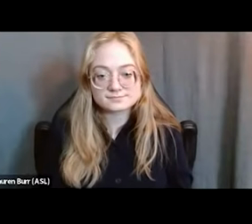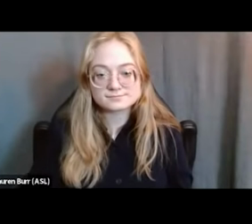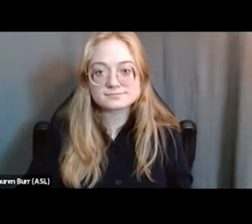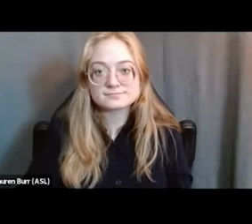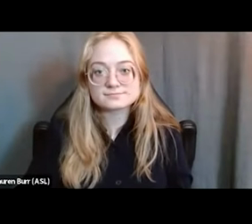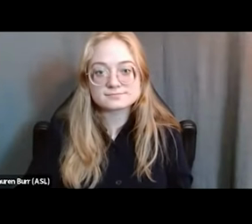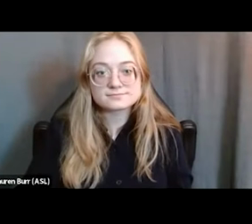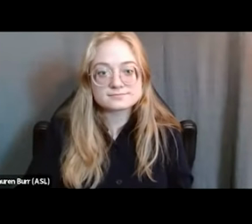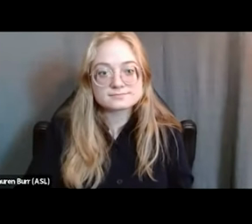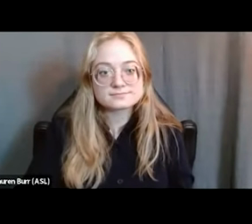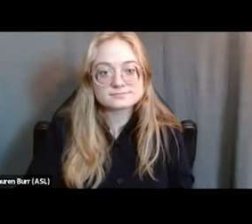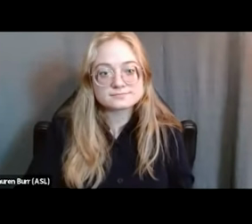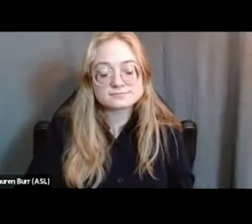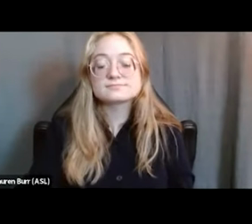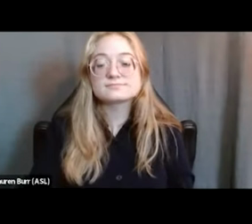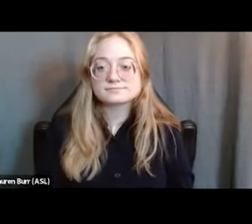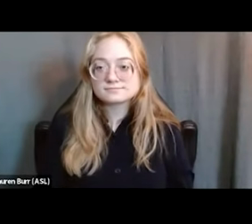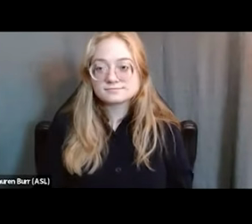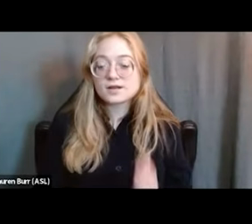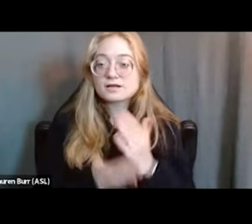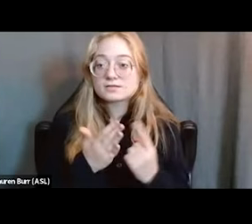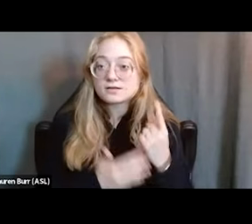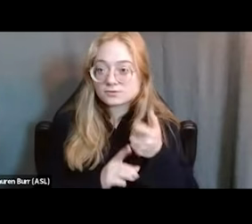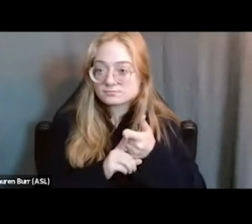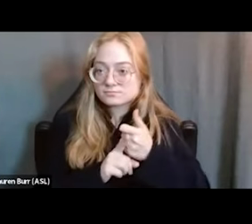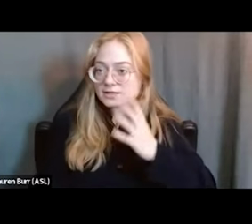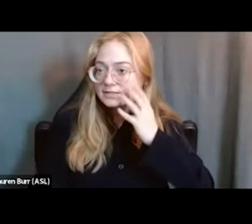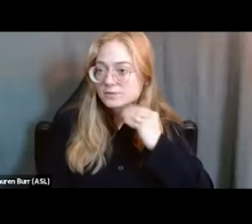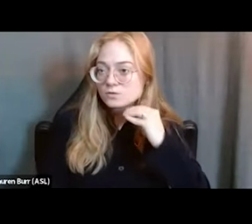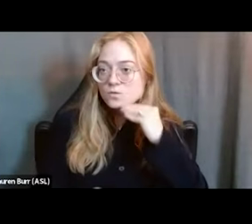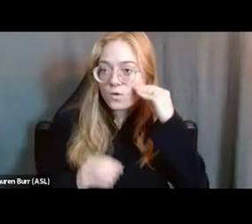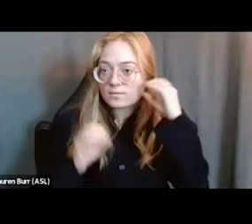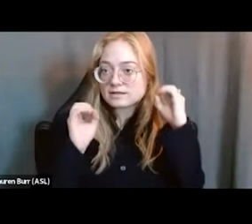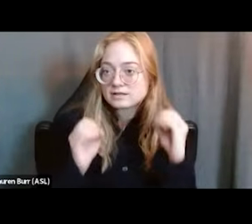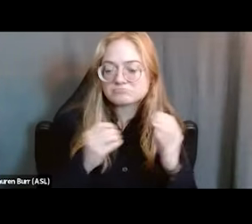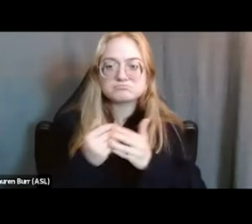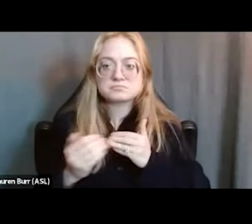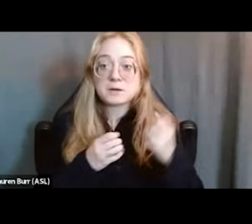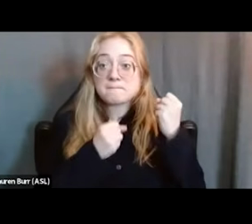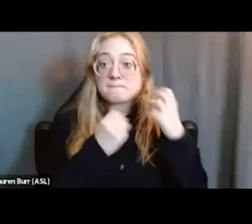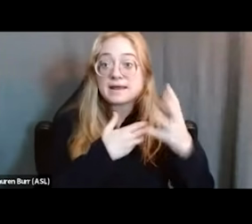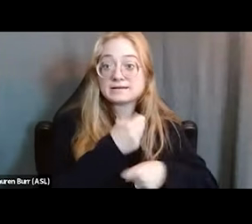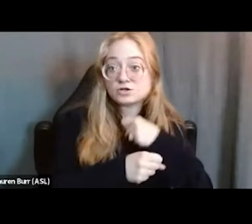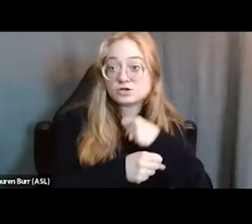And then once somebody is experiencing homelessness, whether or not they have been experiencing homelessness for many years or for the very first time,